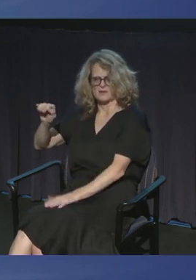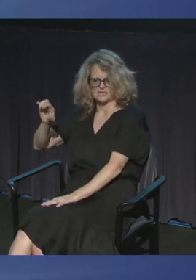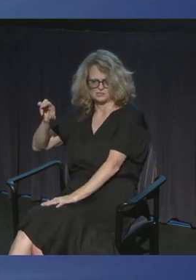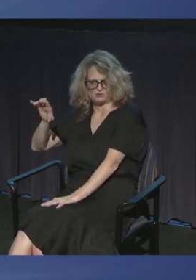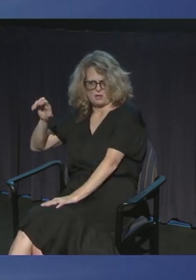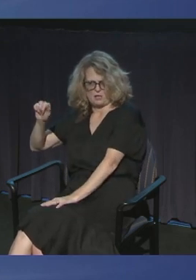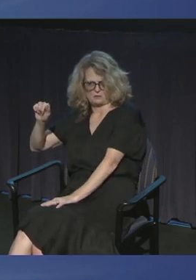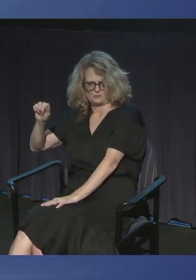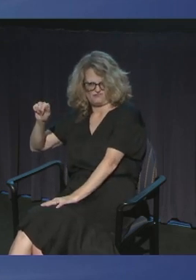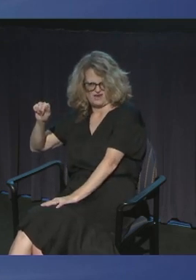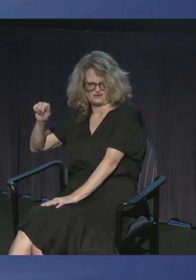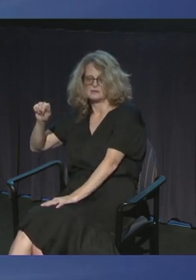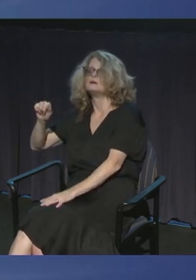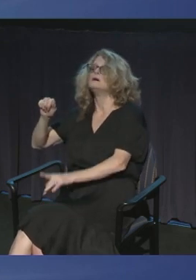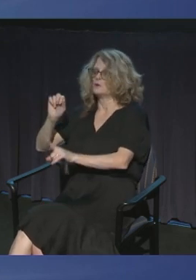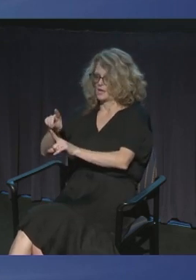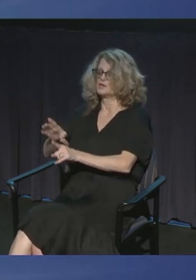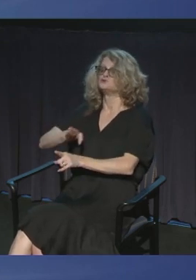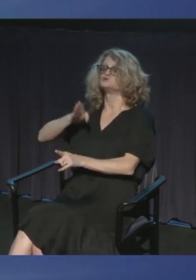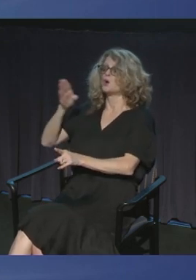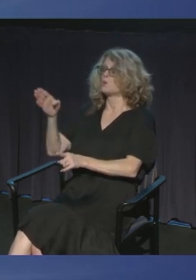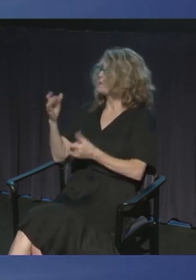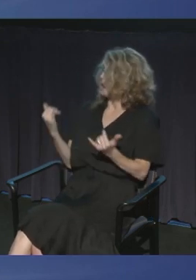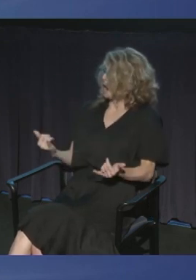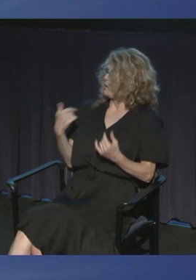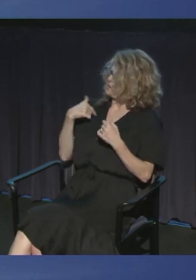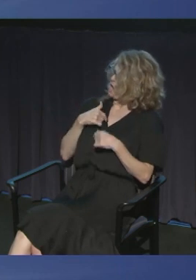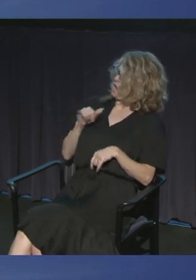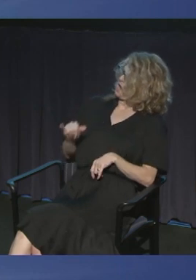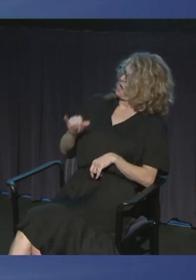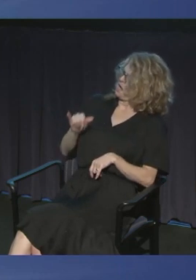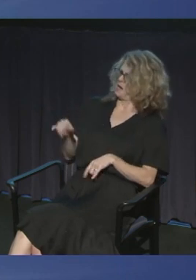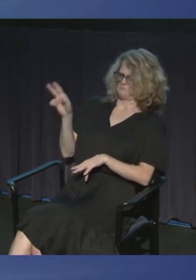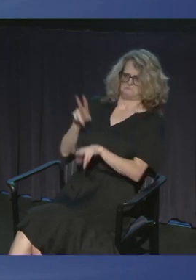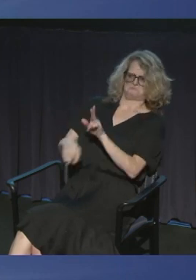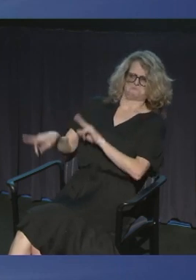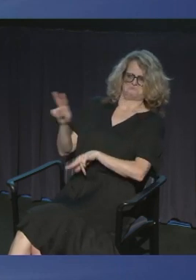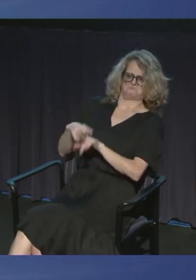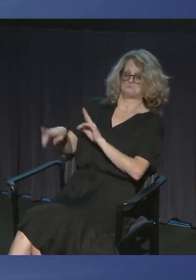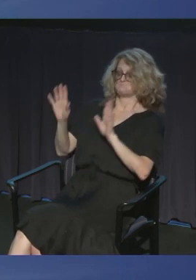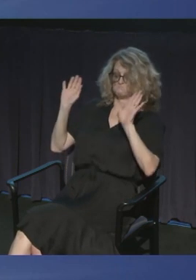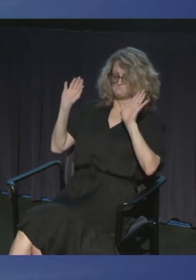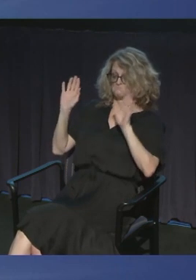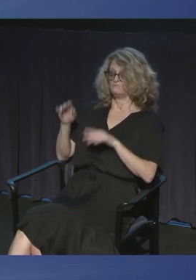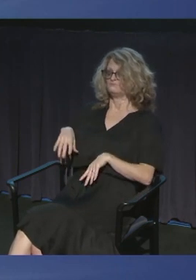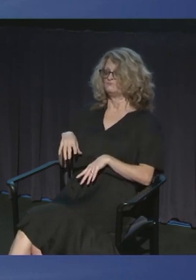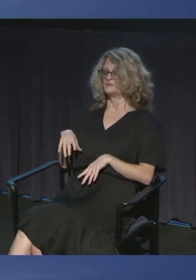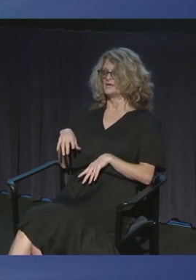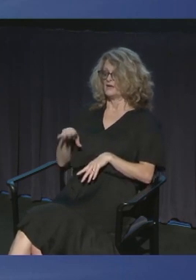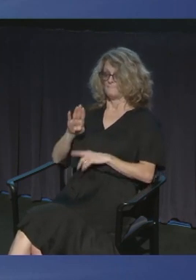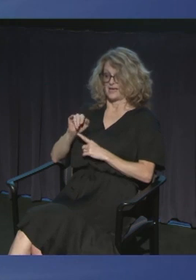WE WERE AGNOSTIC AT THIS POINT. WE PUT A BUNCH OF THESE BACTERIA INTO MICE. I